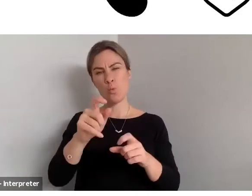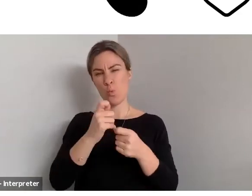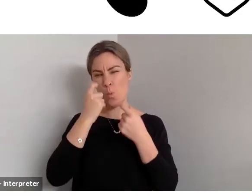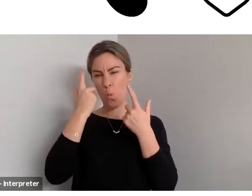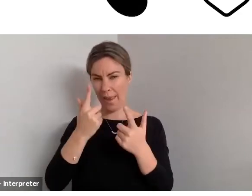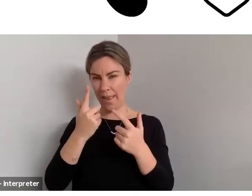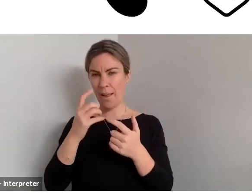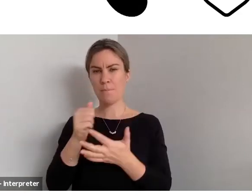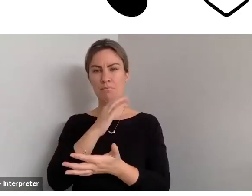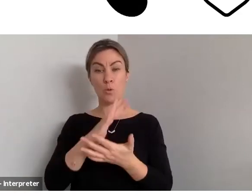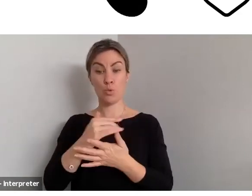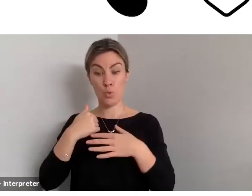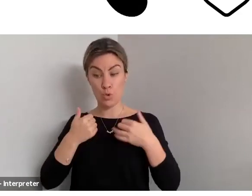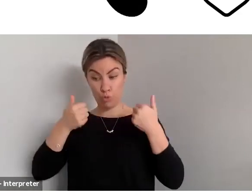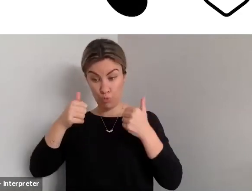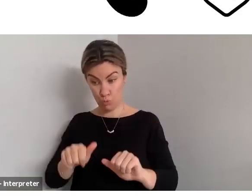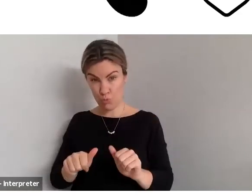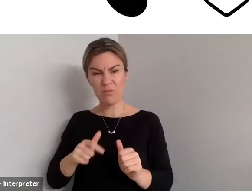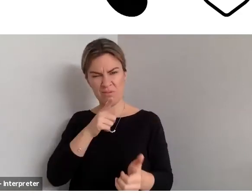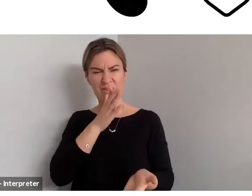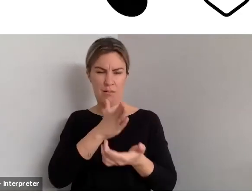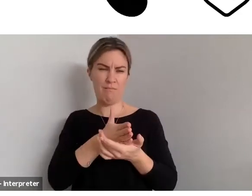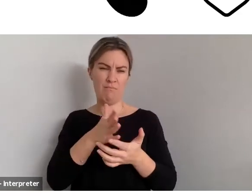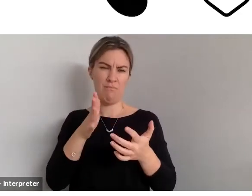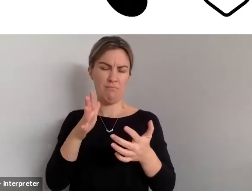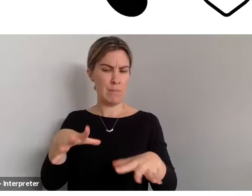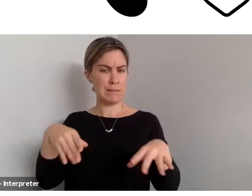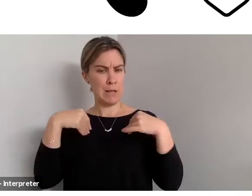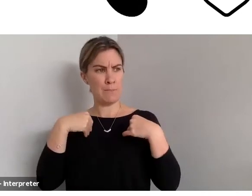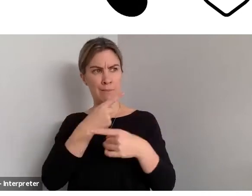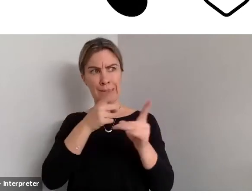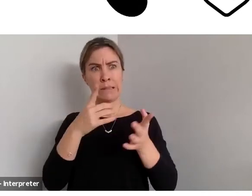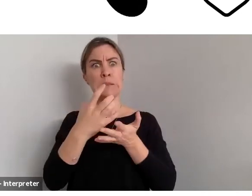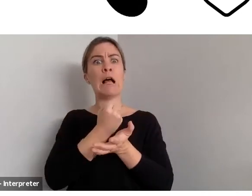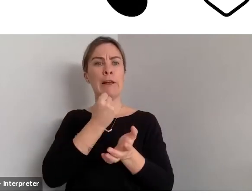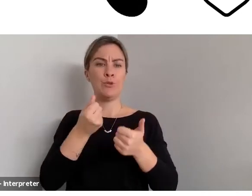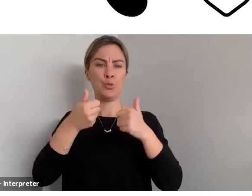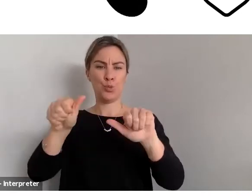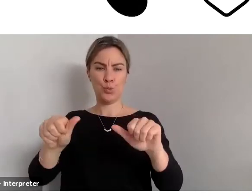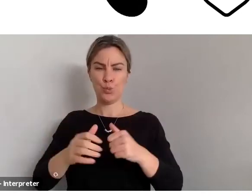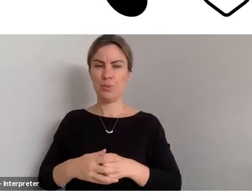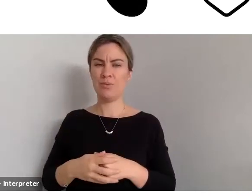are acceptable and safe. You cannot go wrong with a :-).